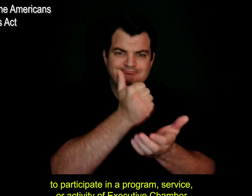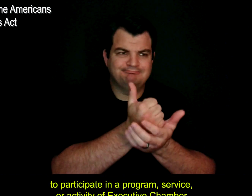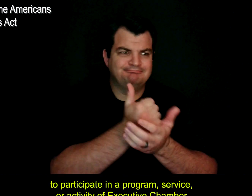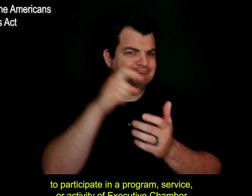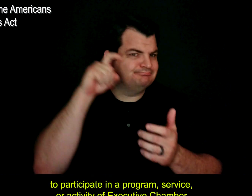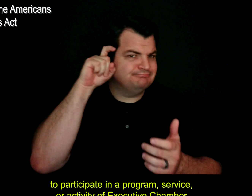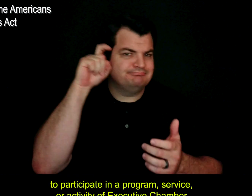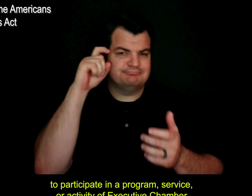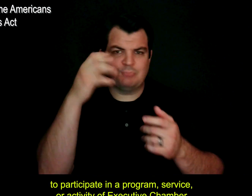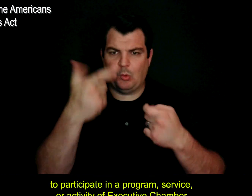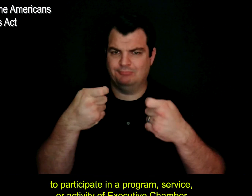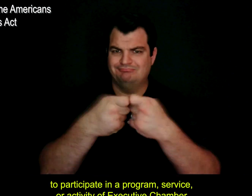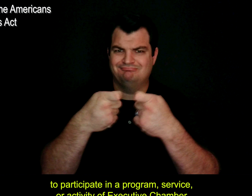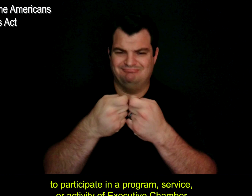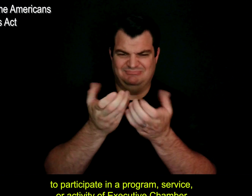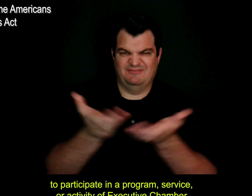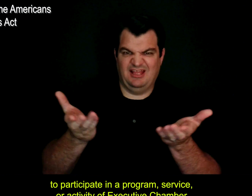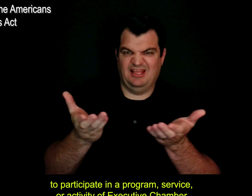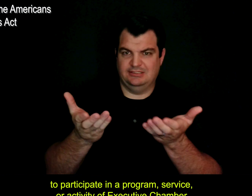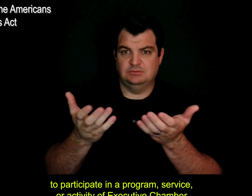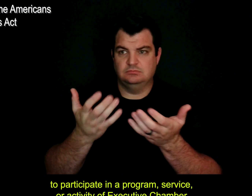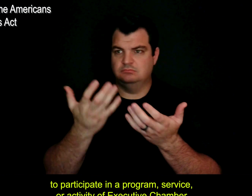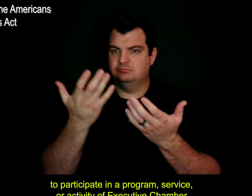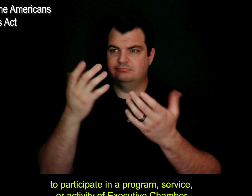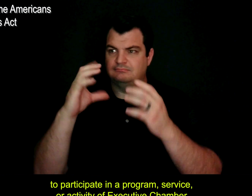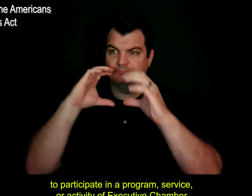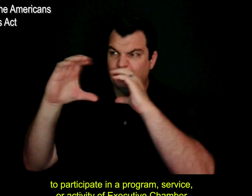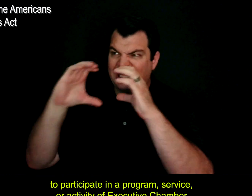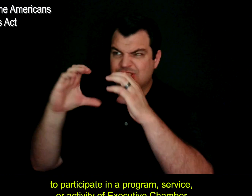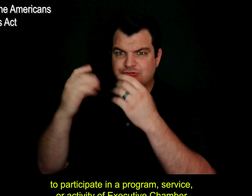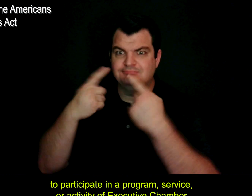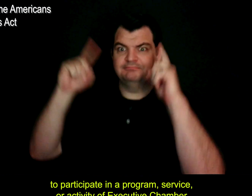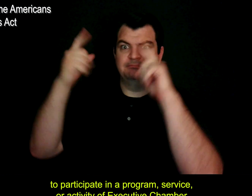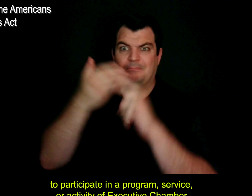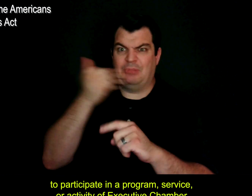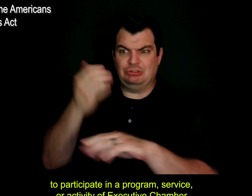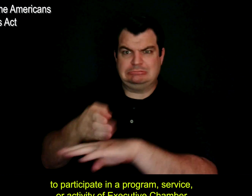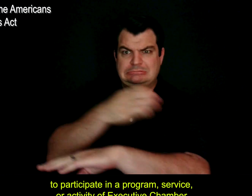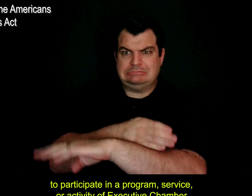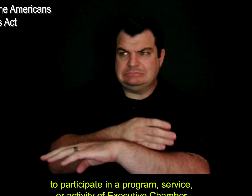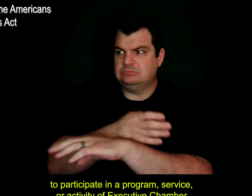to participate in a program, service, or activity of Executive Chamber